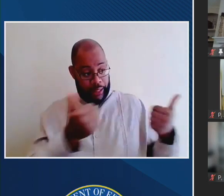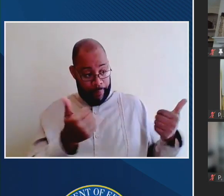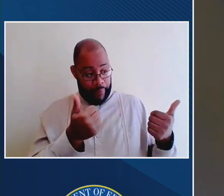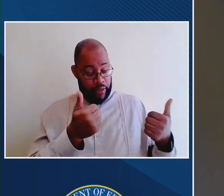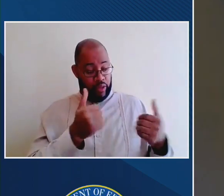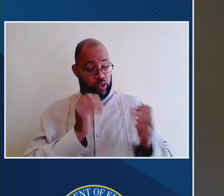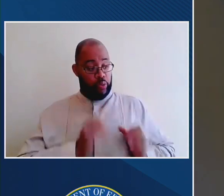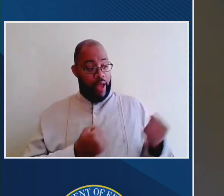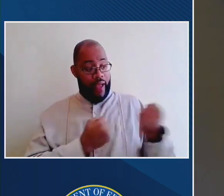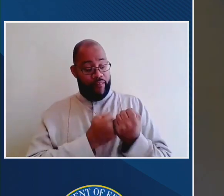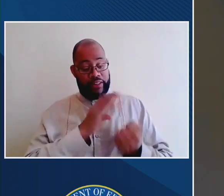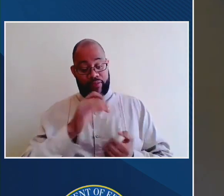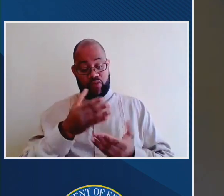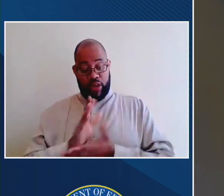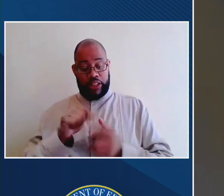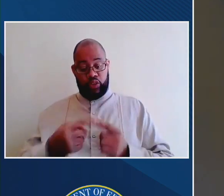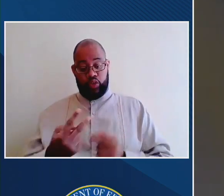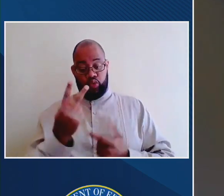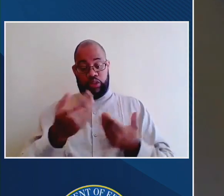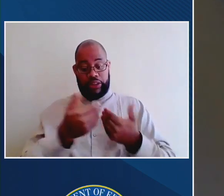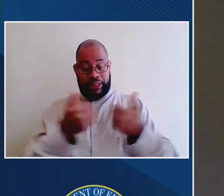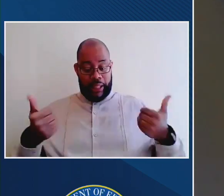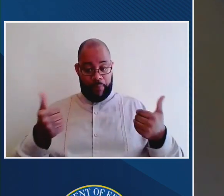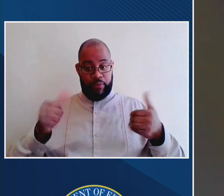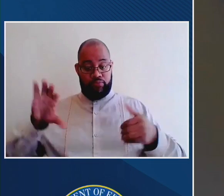rights into two separate constituencies